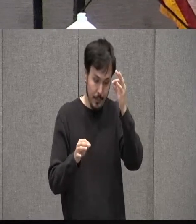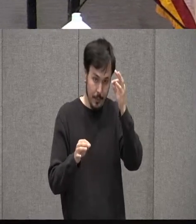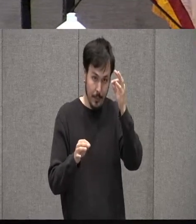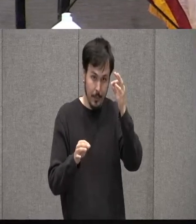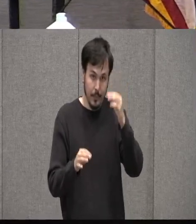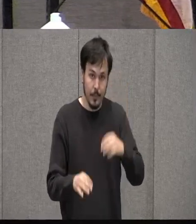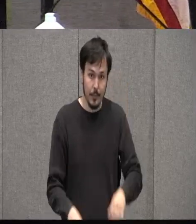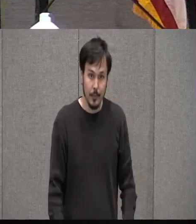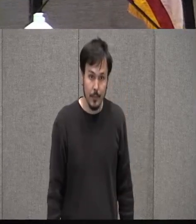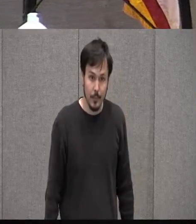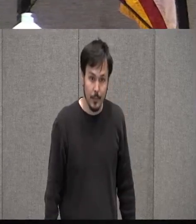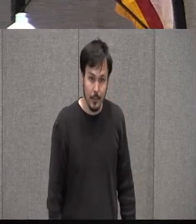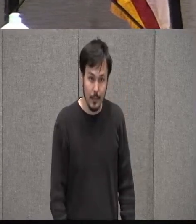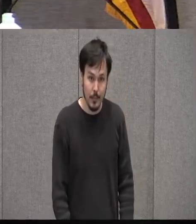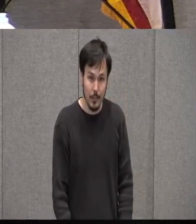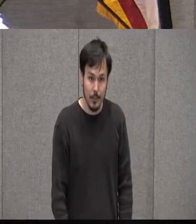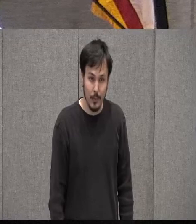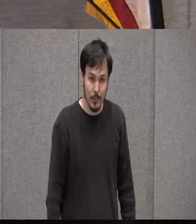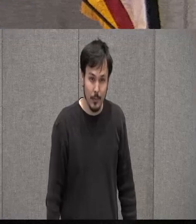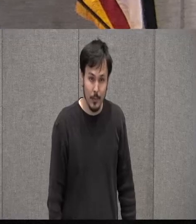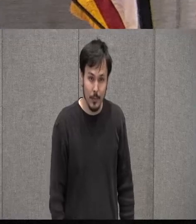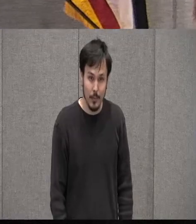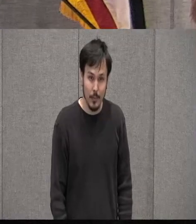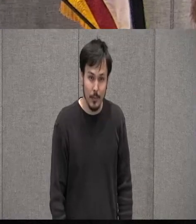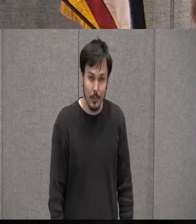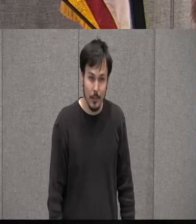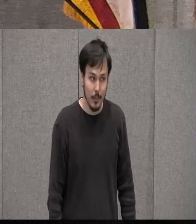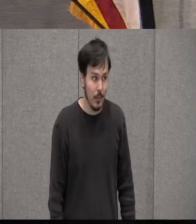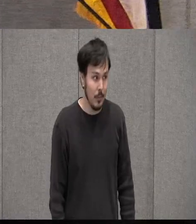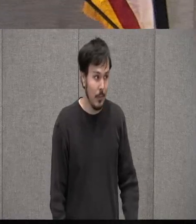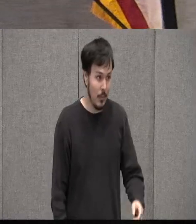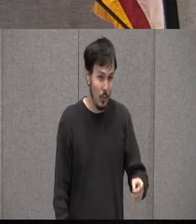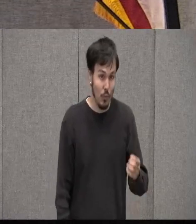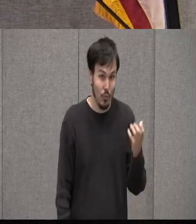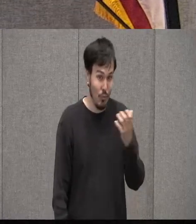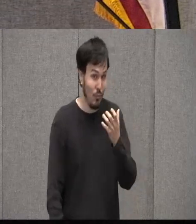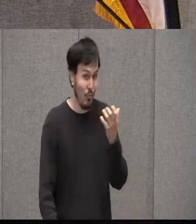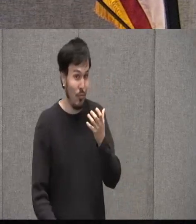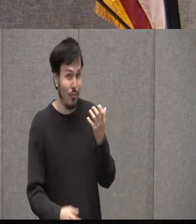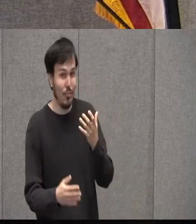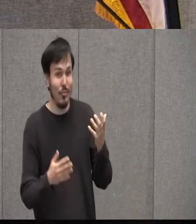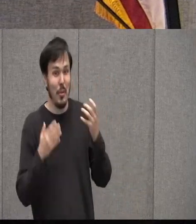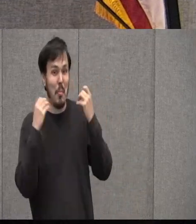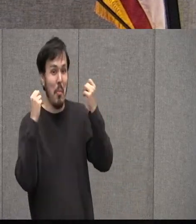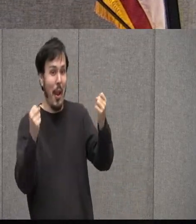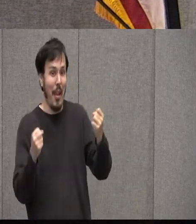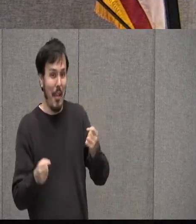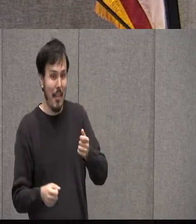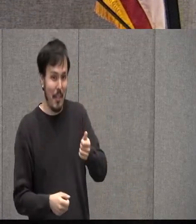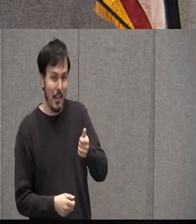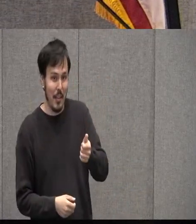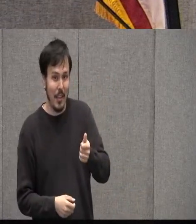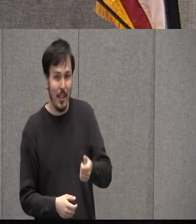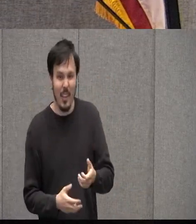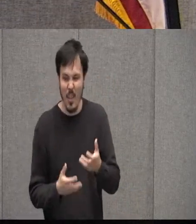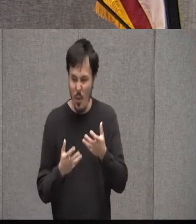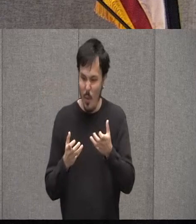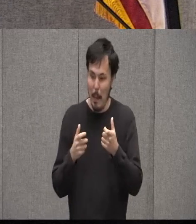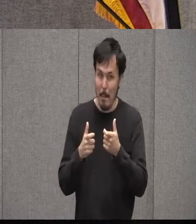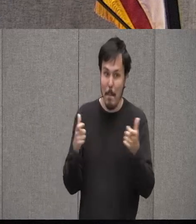(bubbles gurgling) [Ms Potter] She's braver than I. [Mrs Rudd] You wanna get a heap of bubbles.